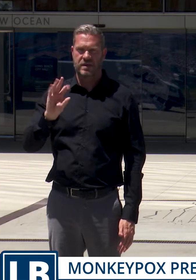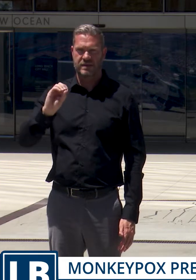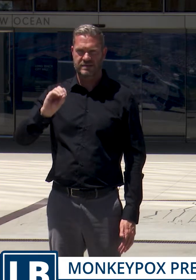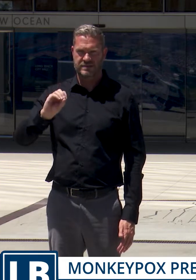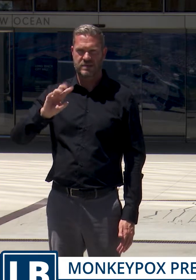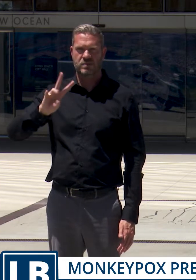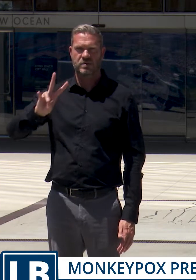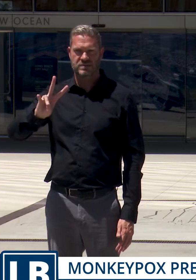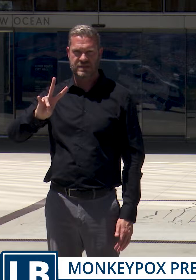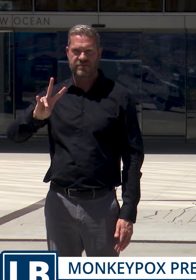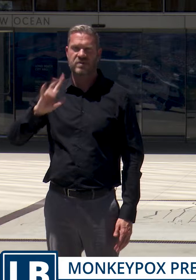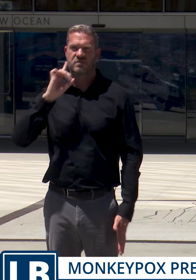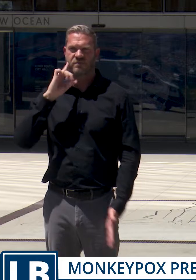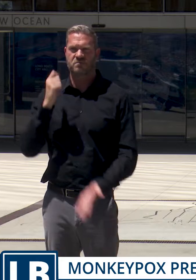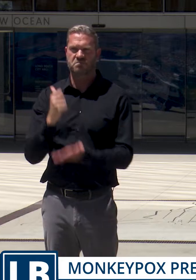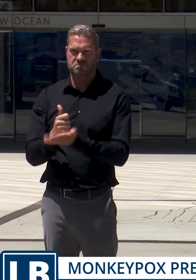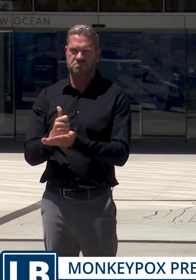for assistance